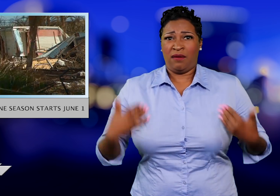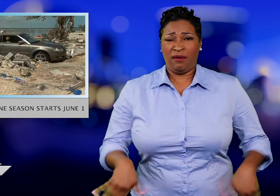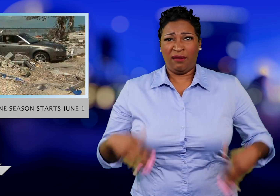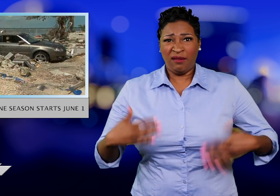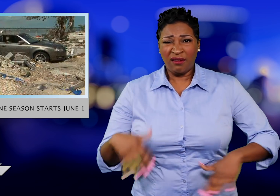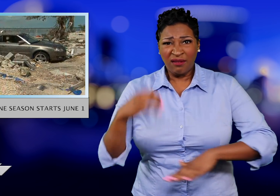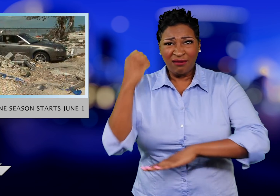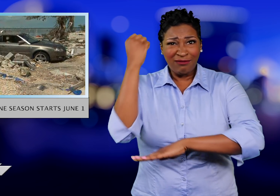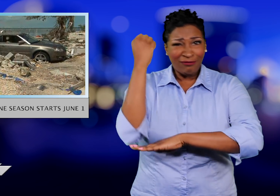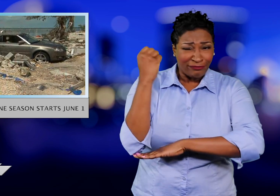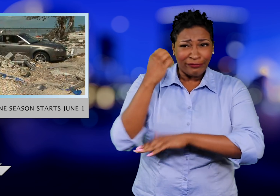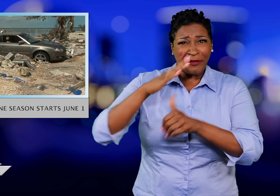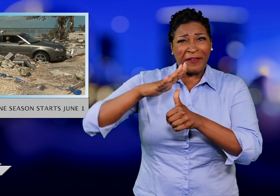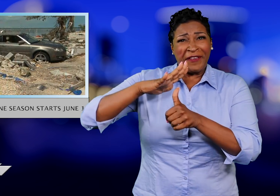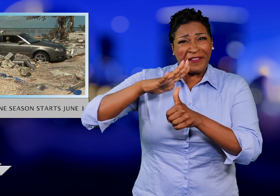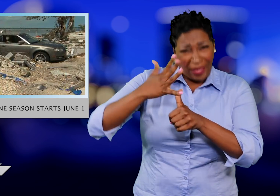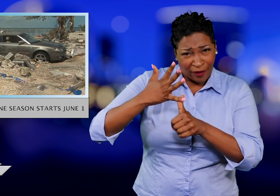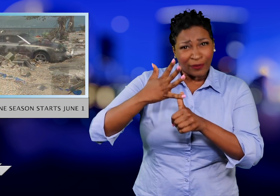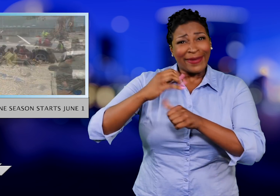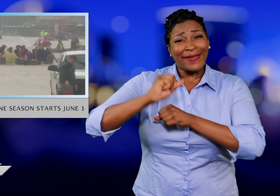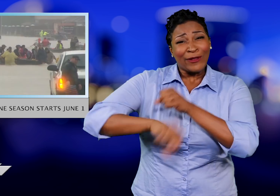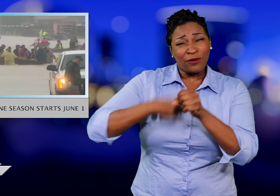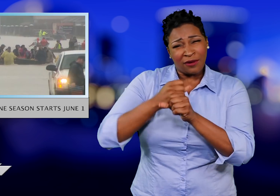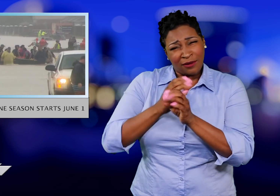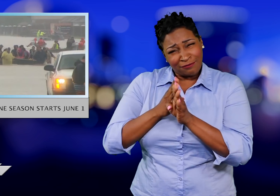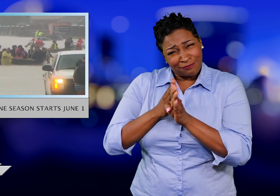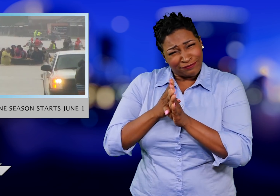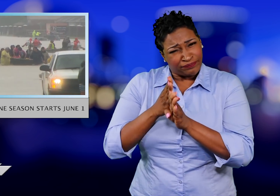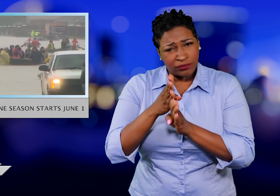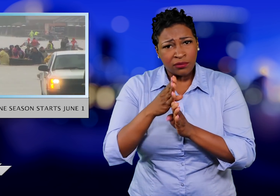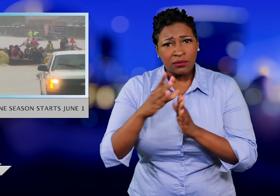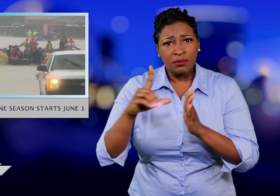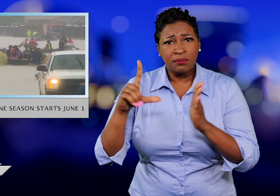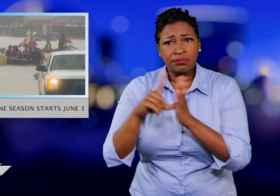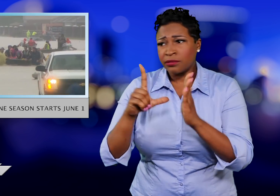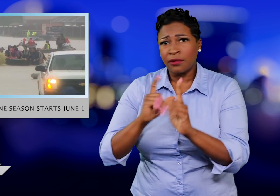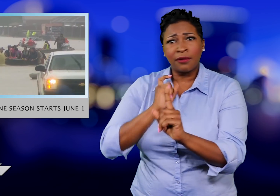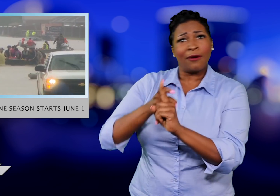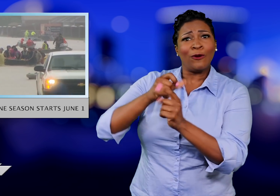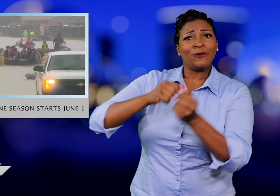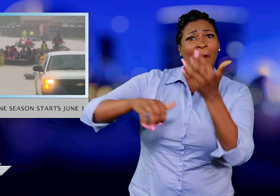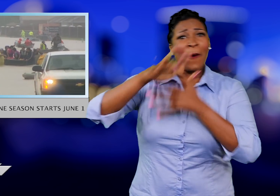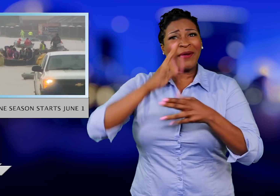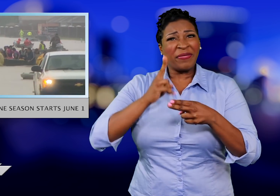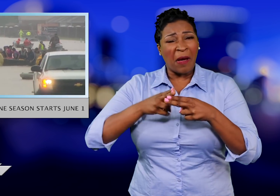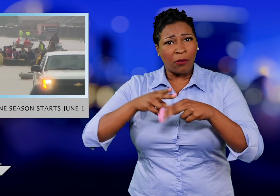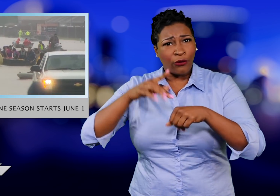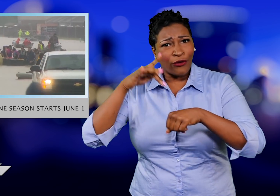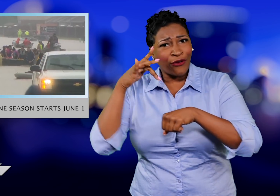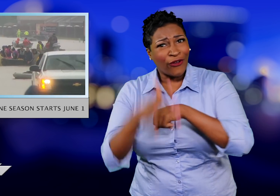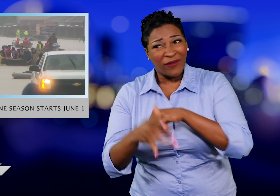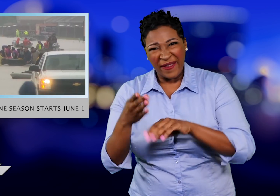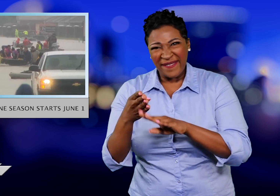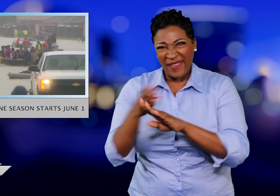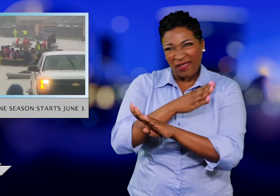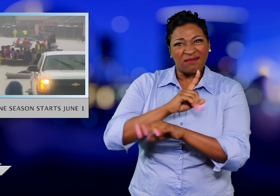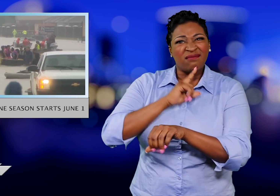It set a record for marking the fifth consecutive year an unnamed storm has formed before the